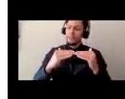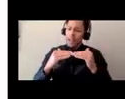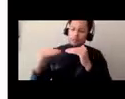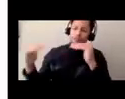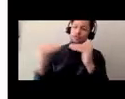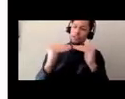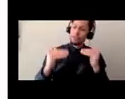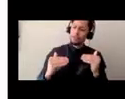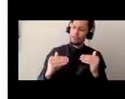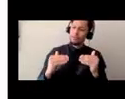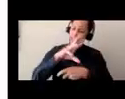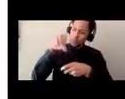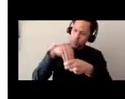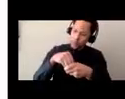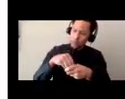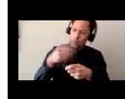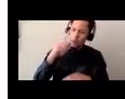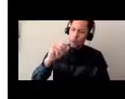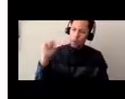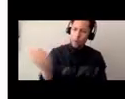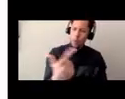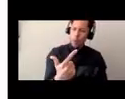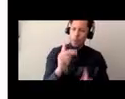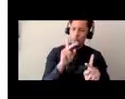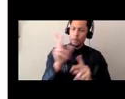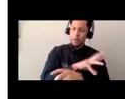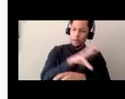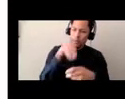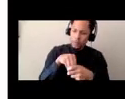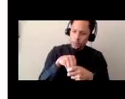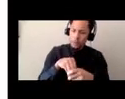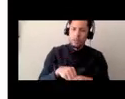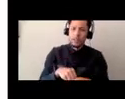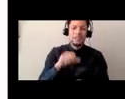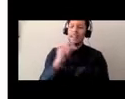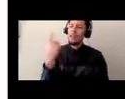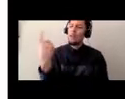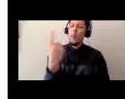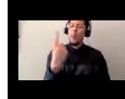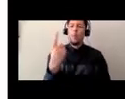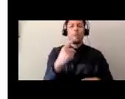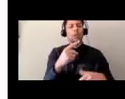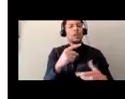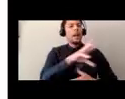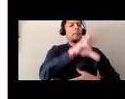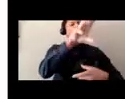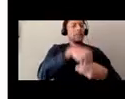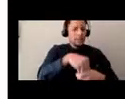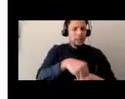cannot only participate and have access but can prosper.